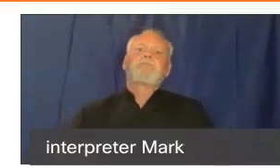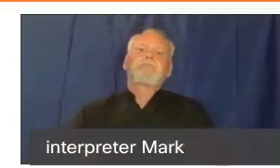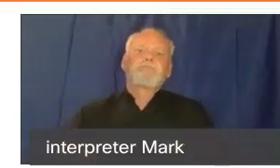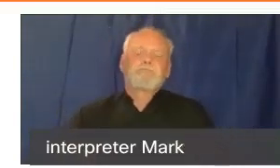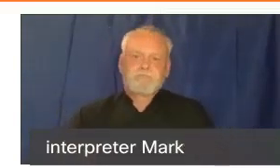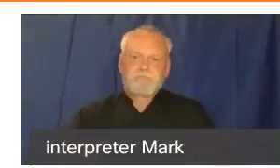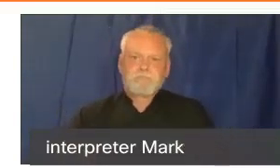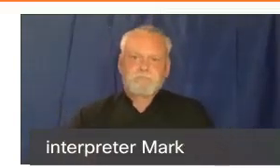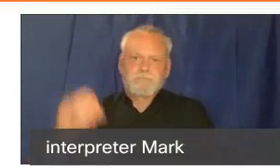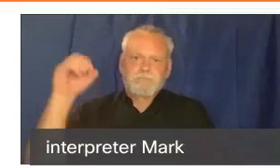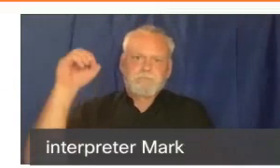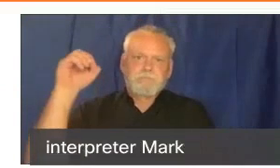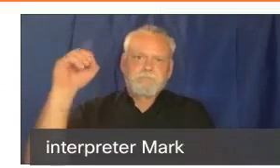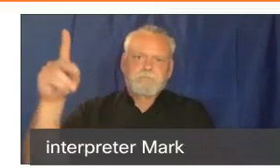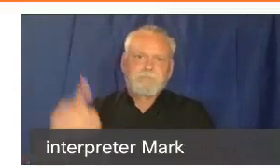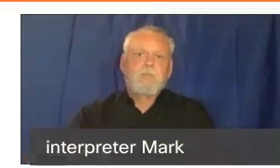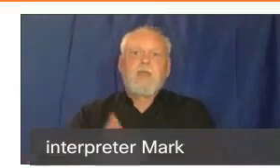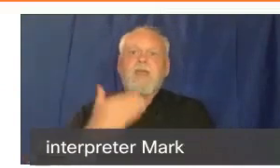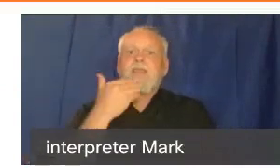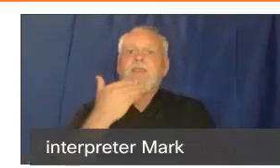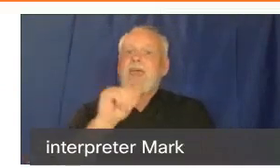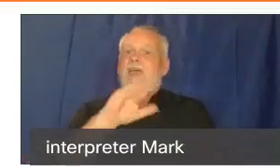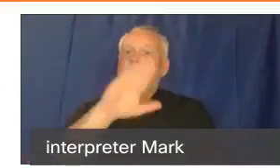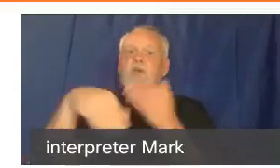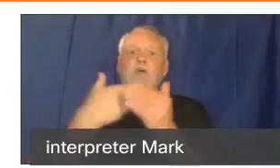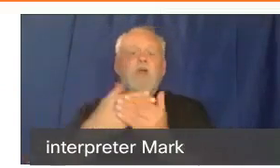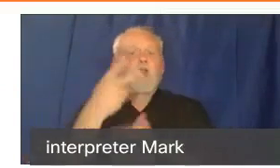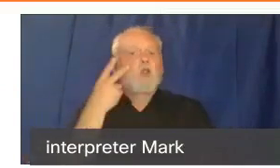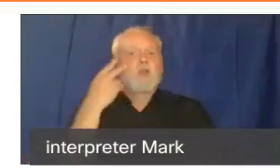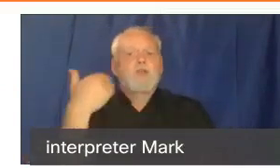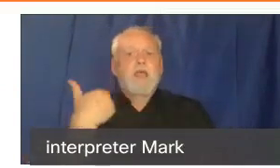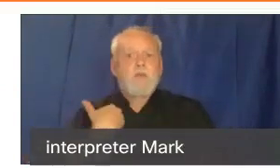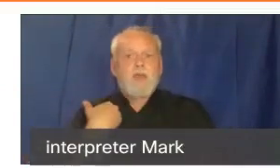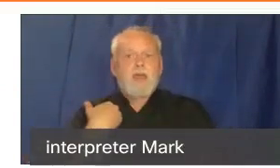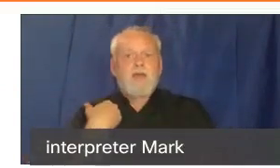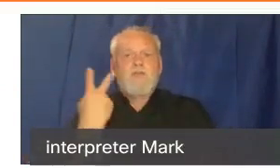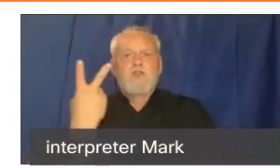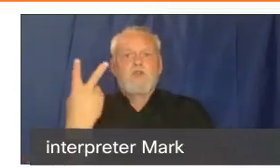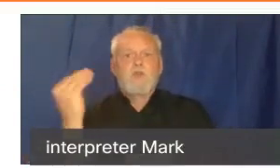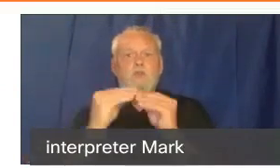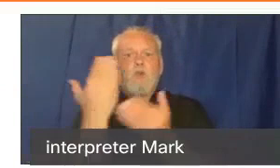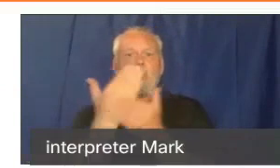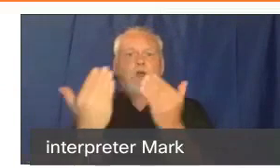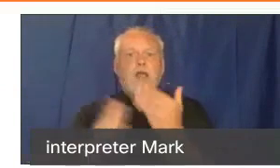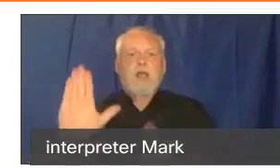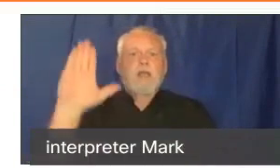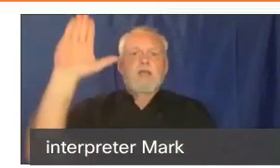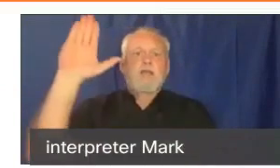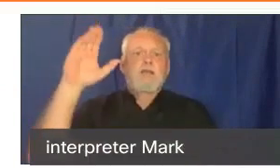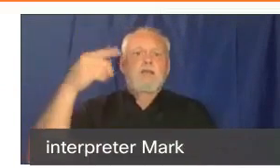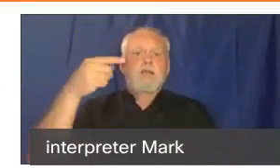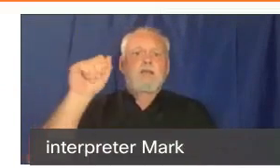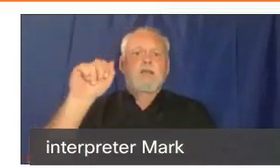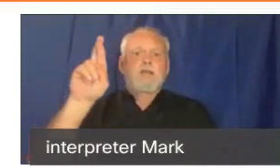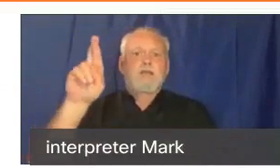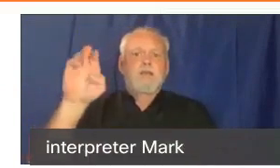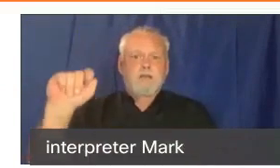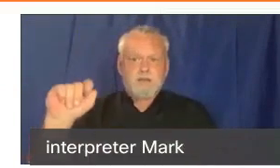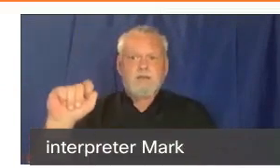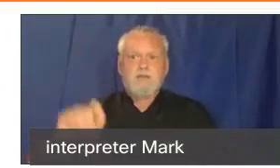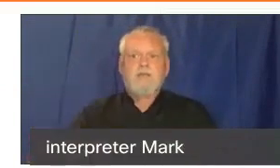Okay, thank you. All it looks like we have 2 more hands raise Garret. We will unmute you now.